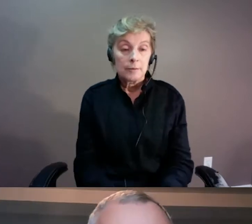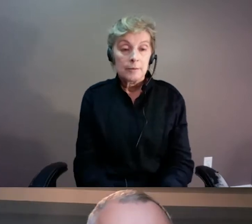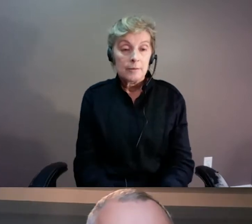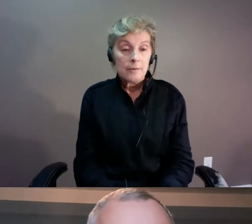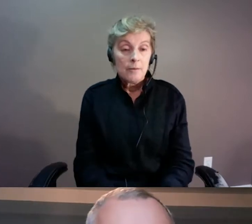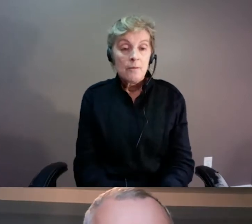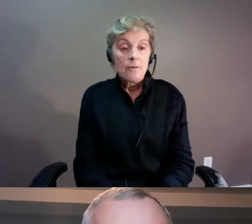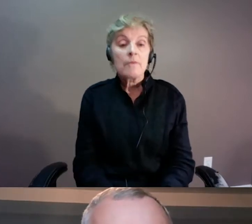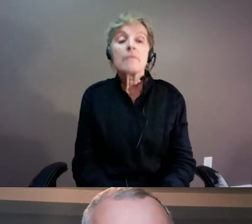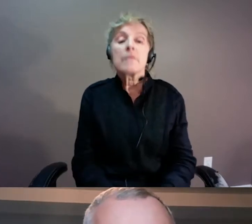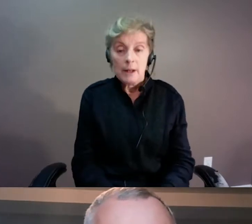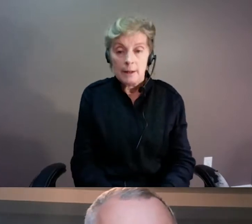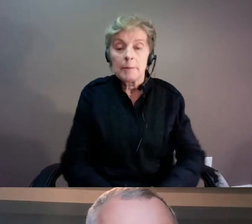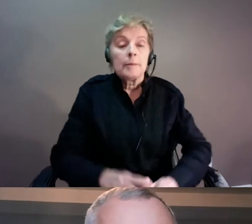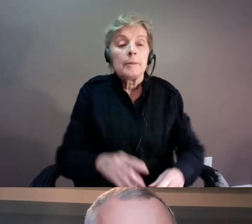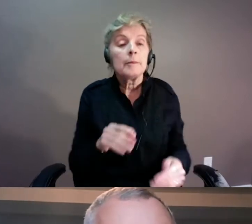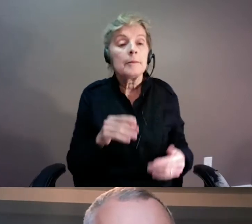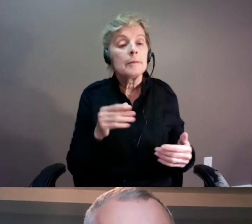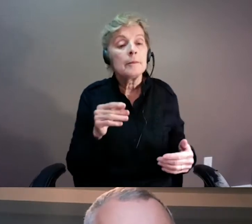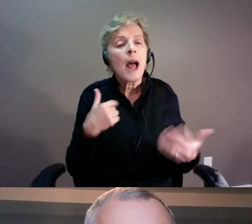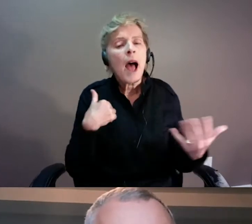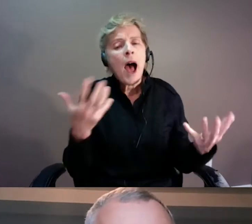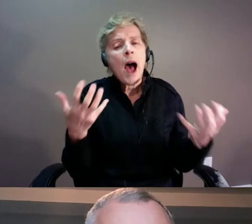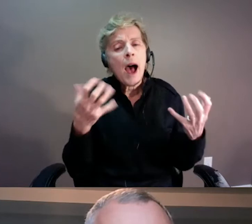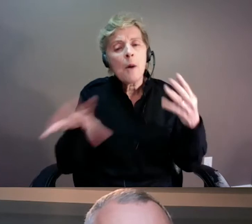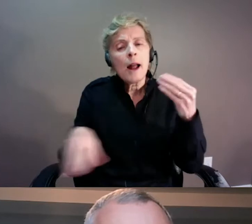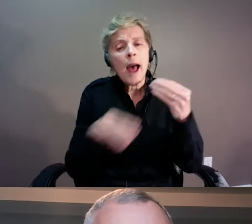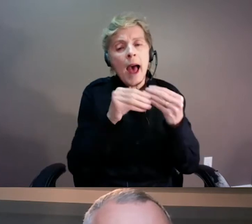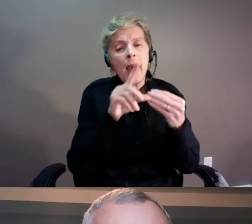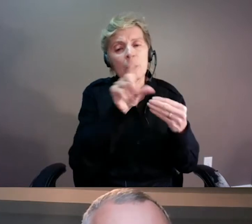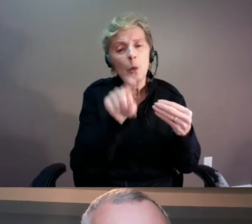So, Bob, maybe I could add a question and give you an opening for some final remarks.